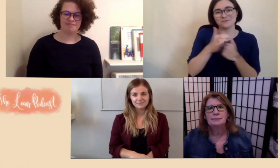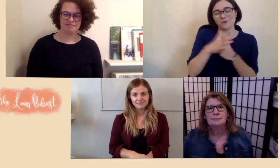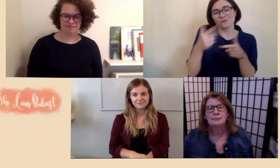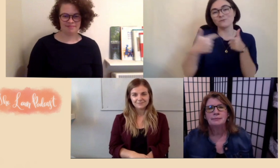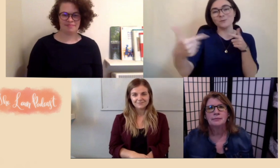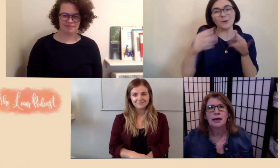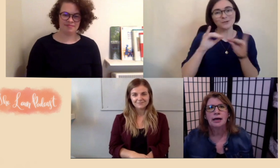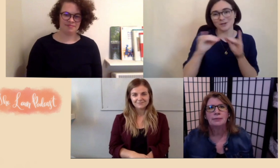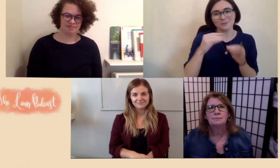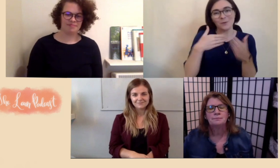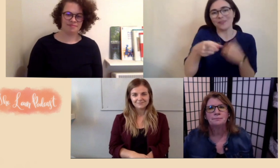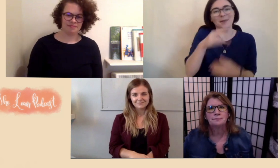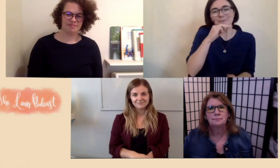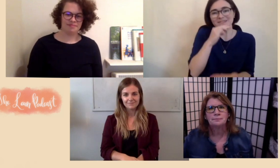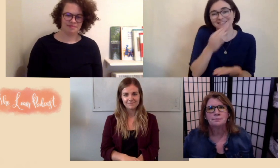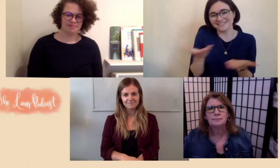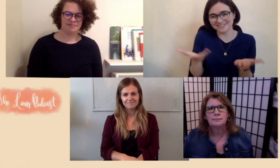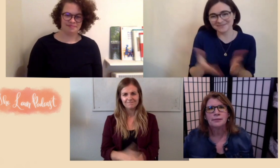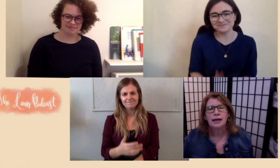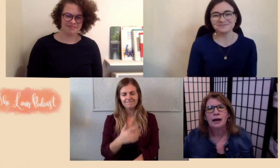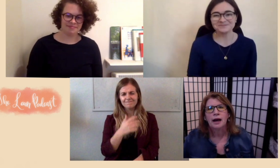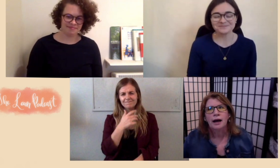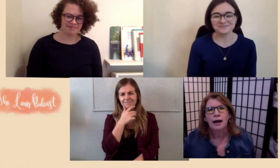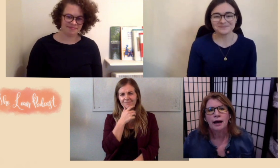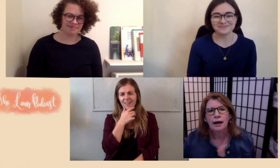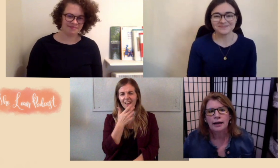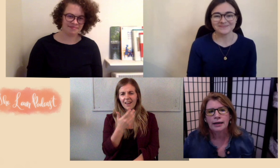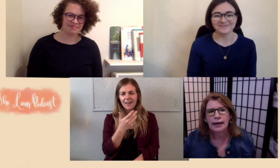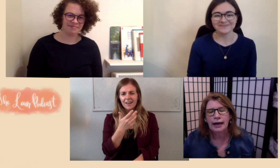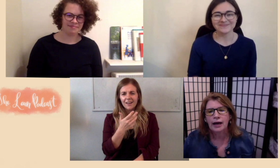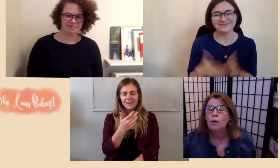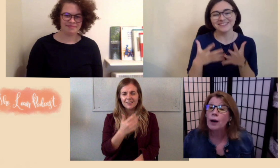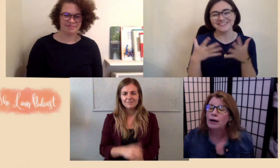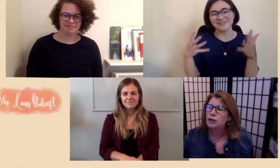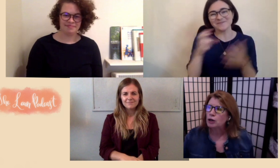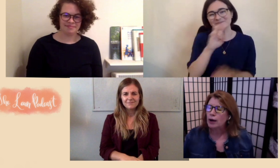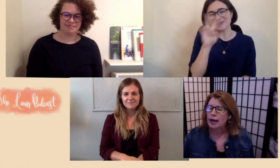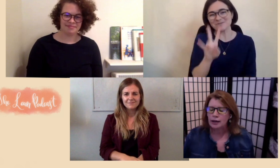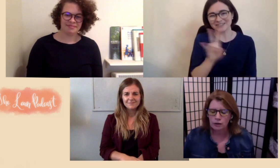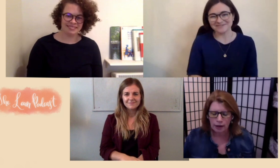Big question. Yeah, well, you know, I think you are aware